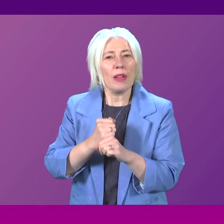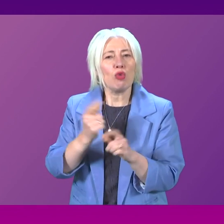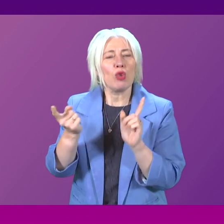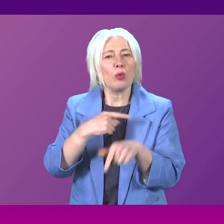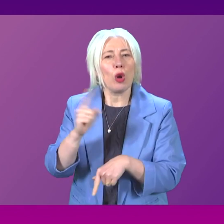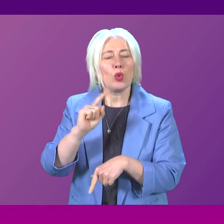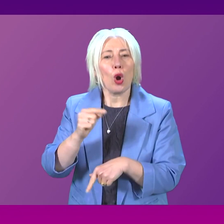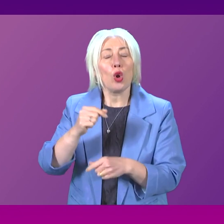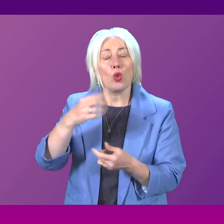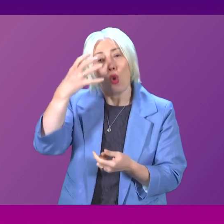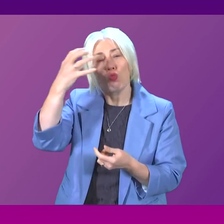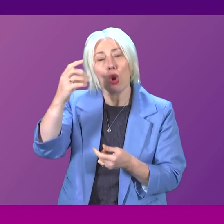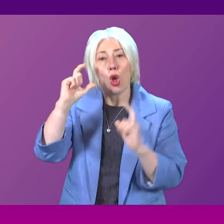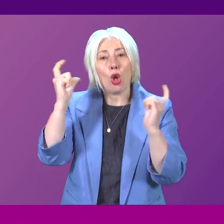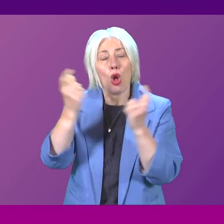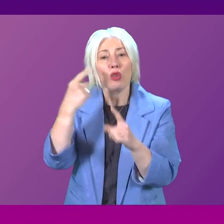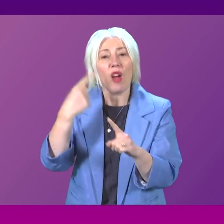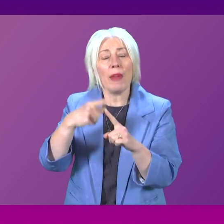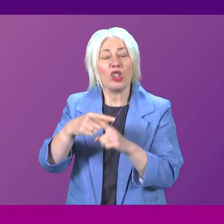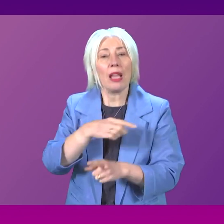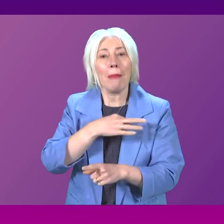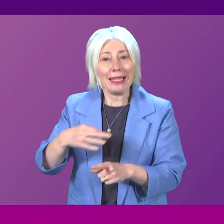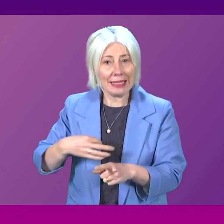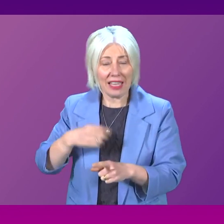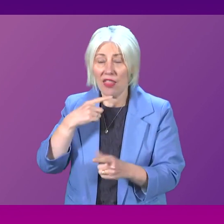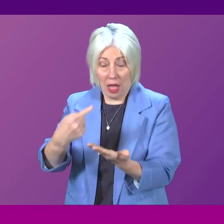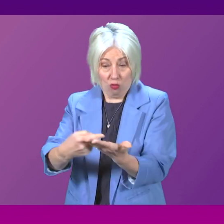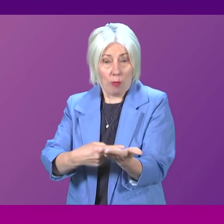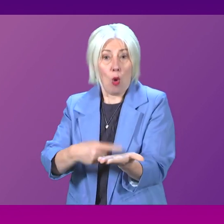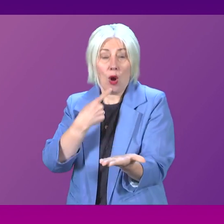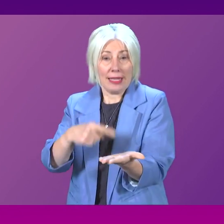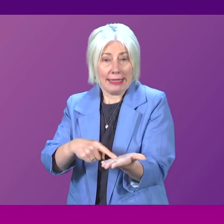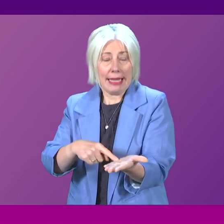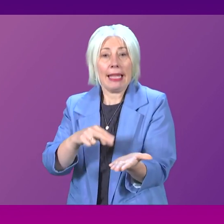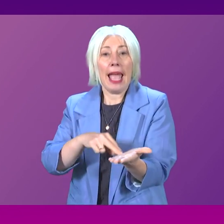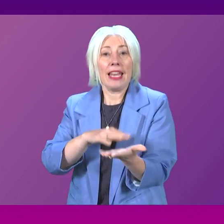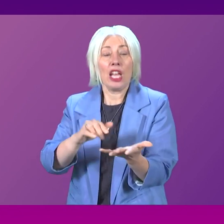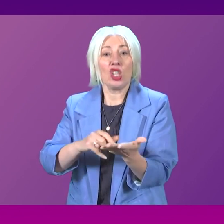of Emergency Medicine Scotland’s reported warning that the NHS winter resilience plan